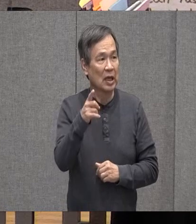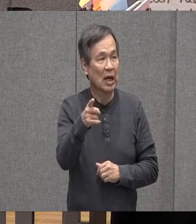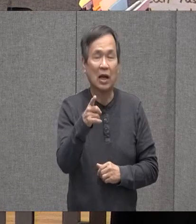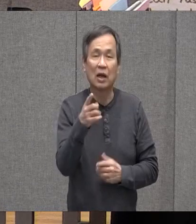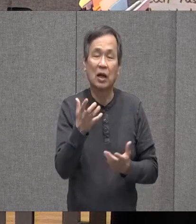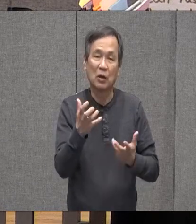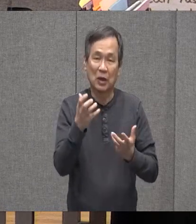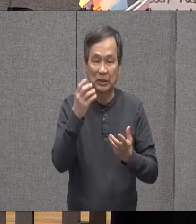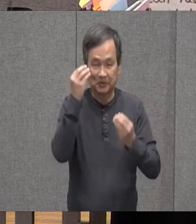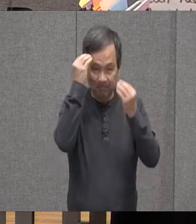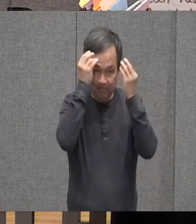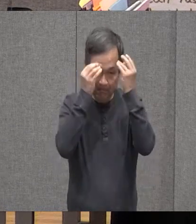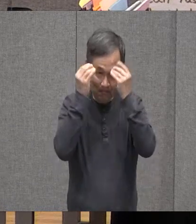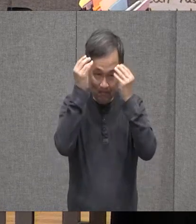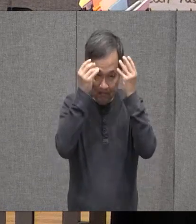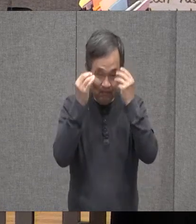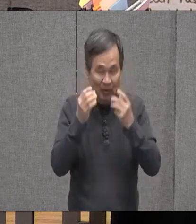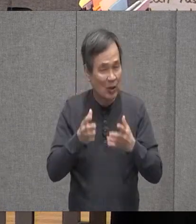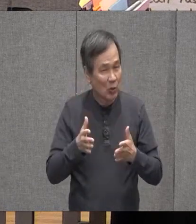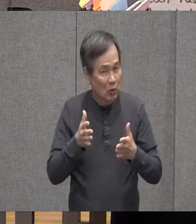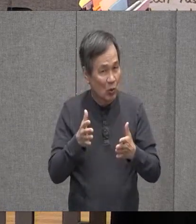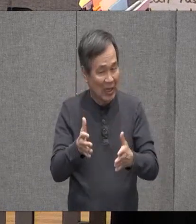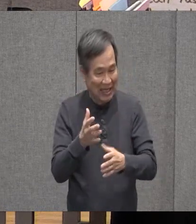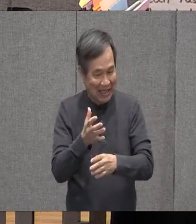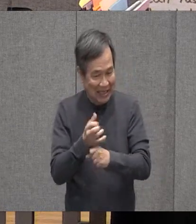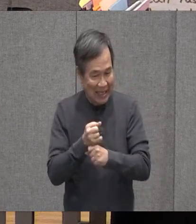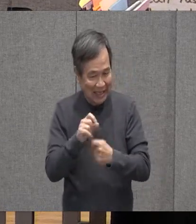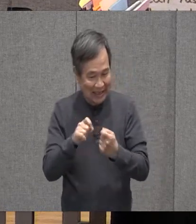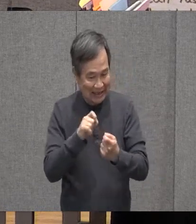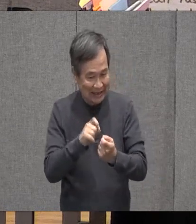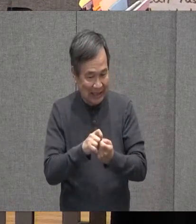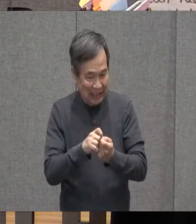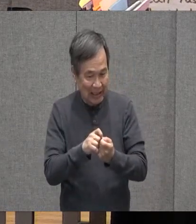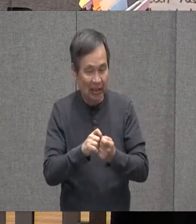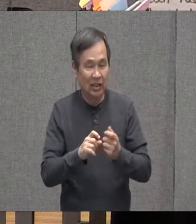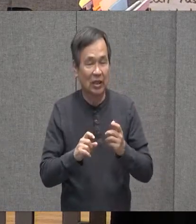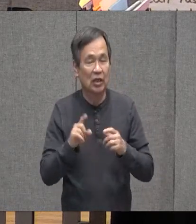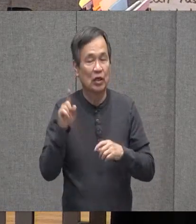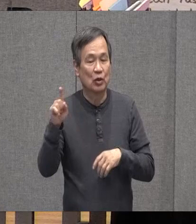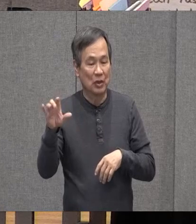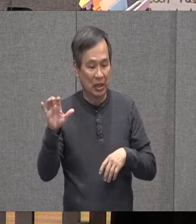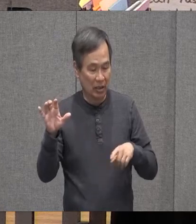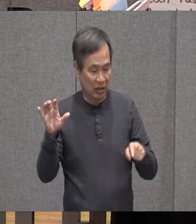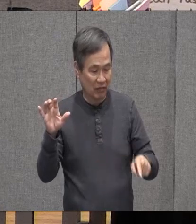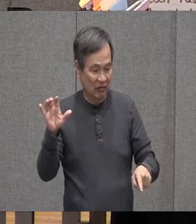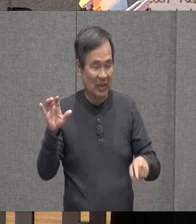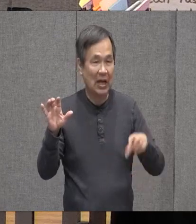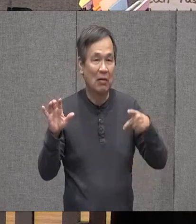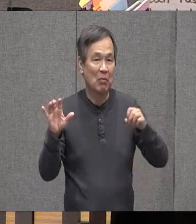that I had already asked you. Is there a way to get exactly 100 from the doubling pot?